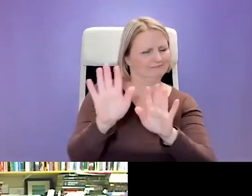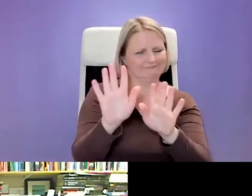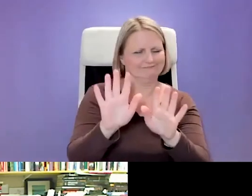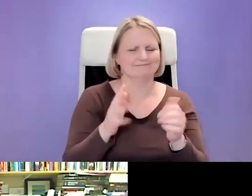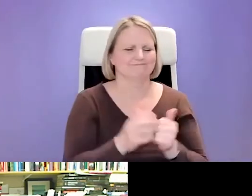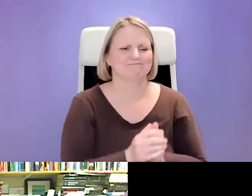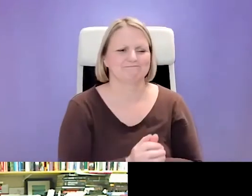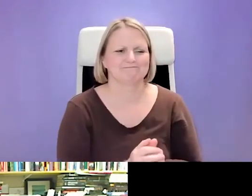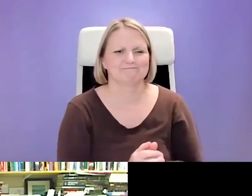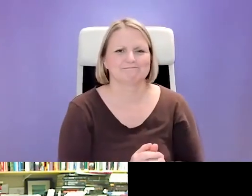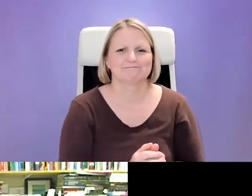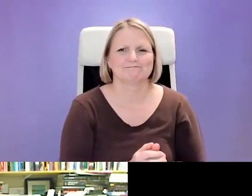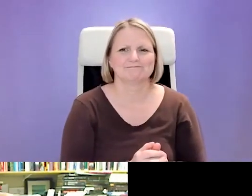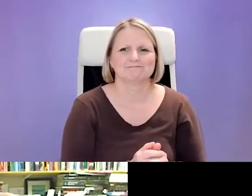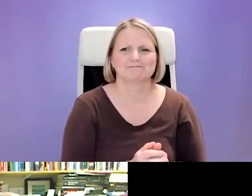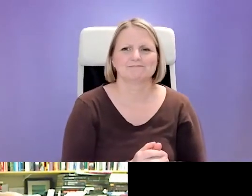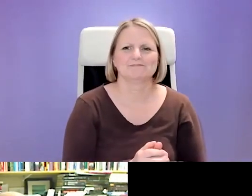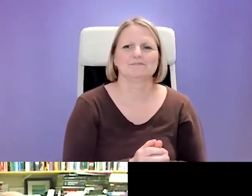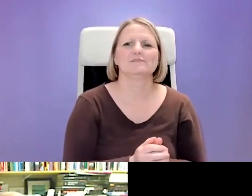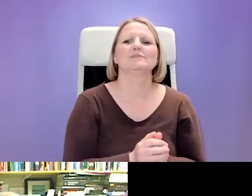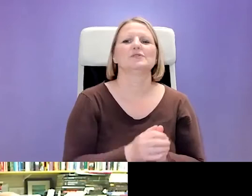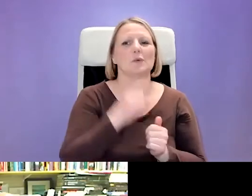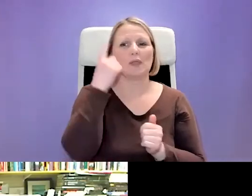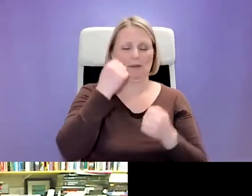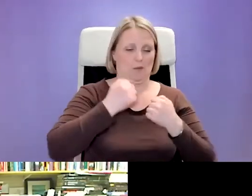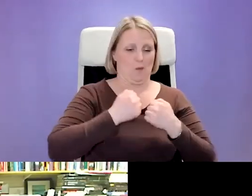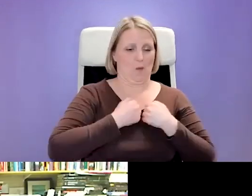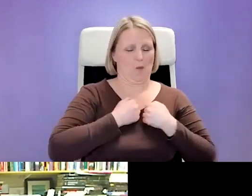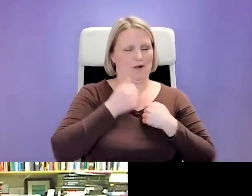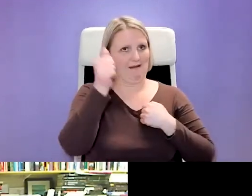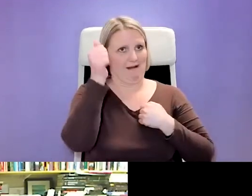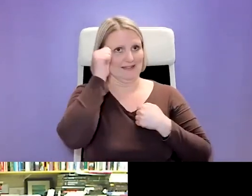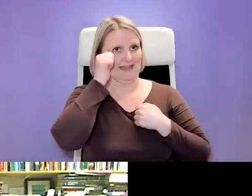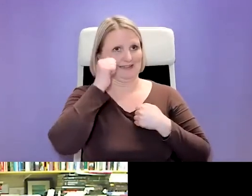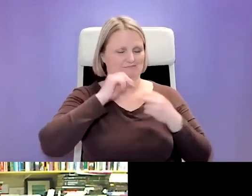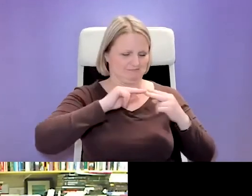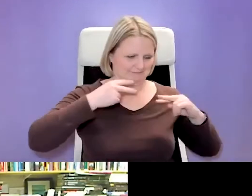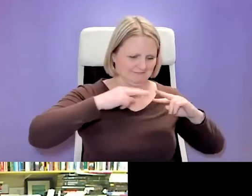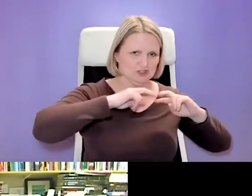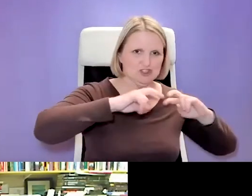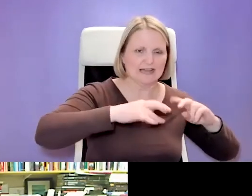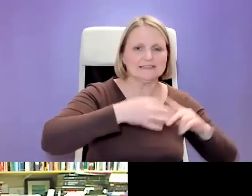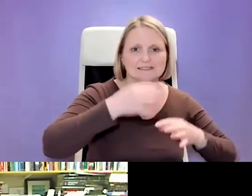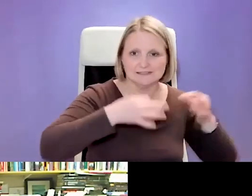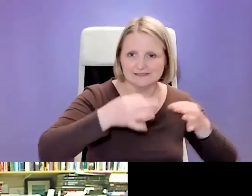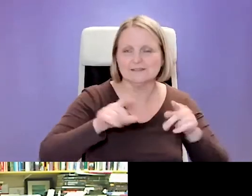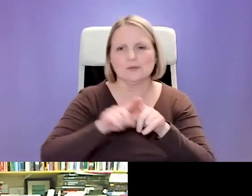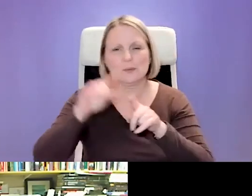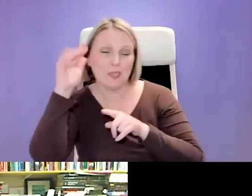So both genetically in terms of my own insight and theoretically in terms of what I’m trying to say